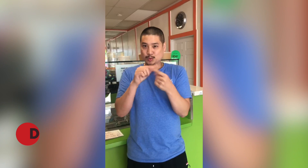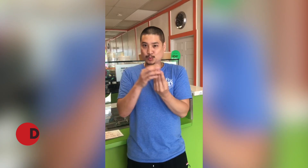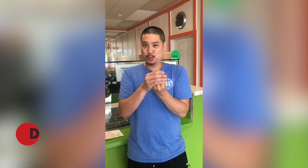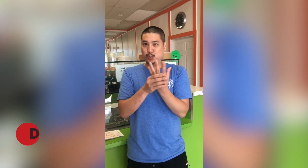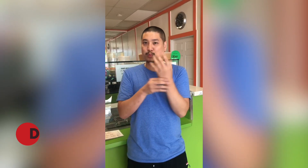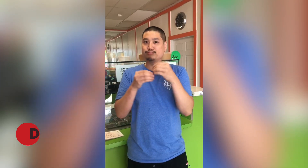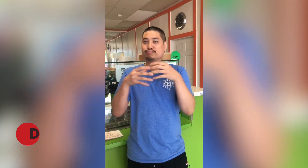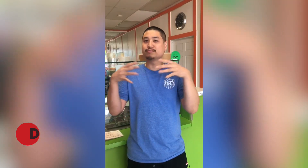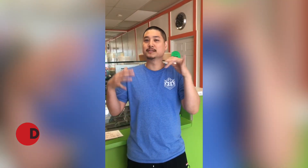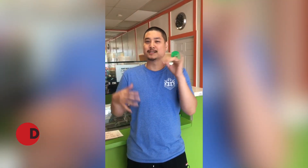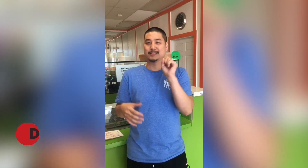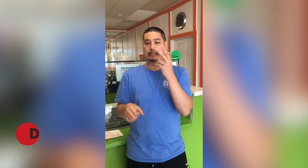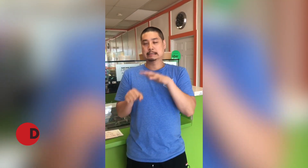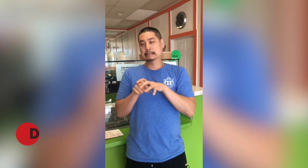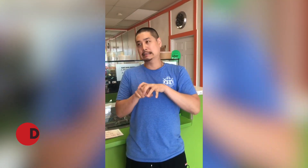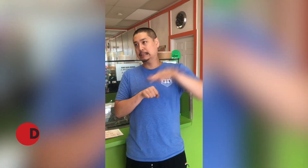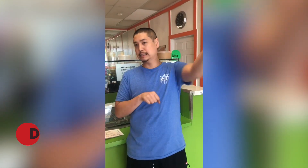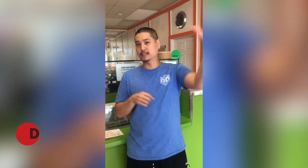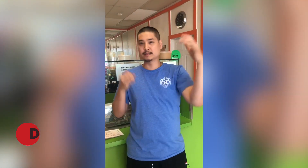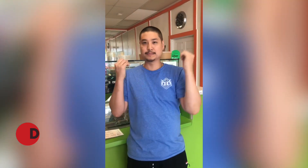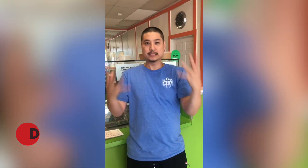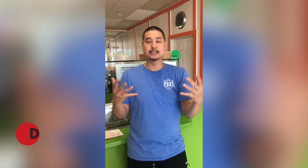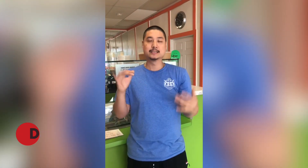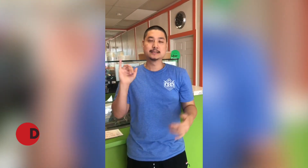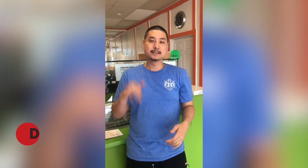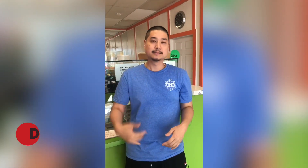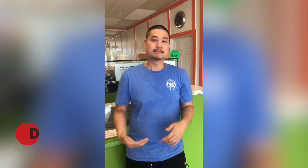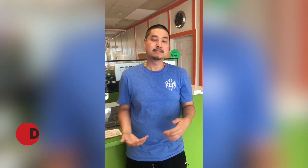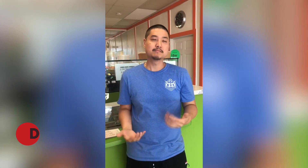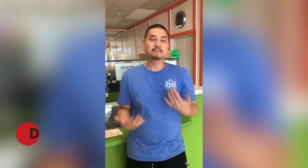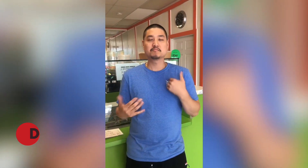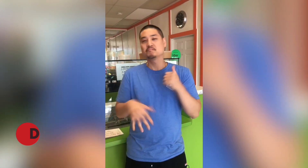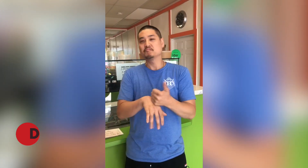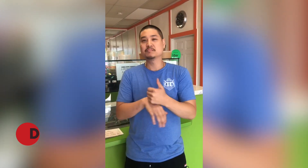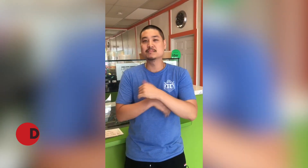doing Poke here in BC but there’s so many sushi restaurants.